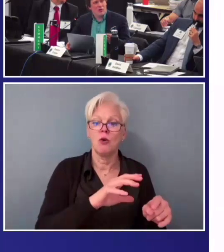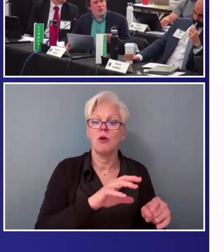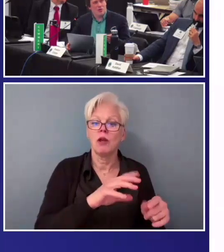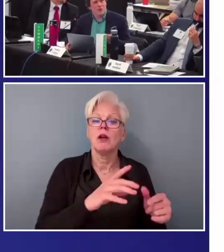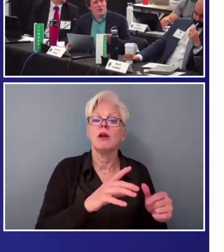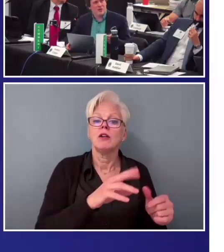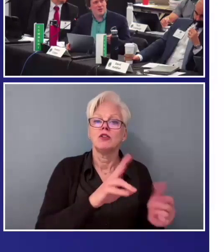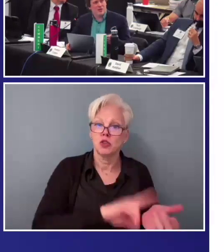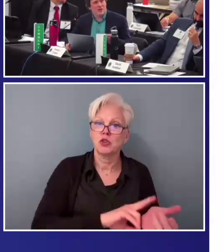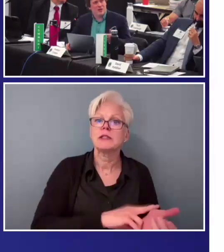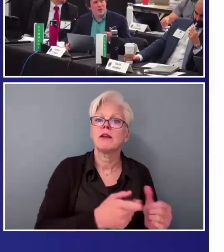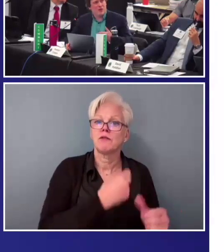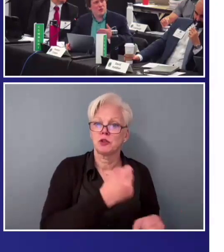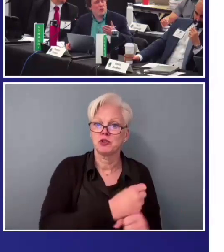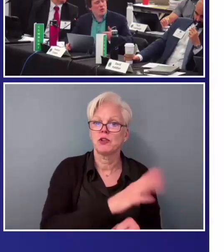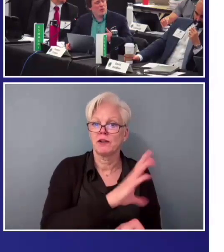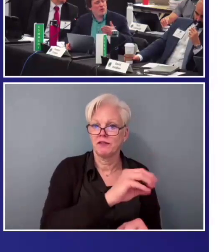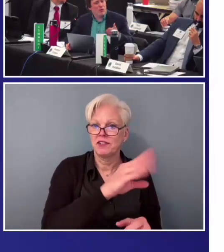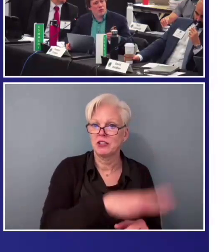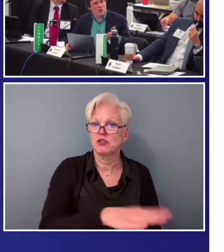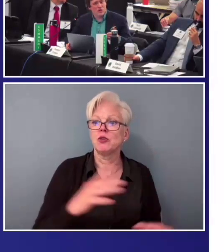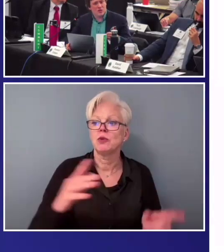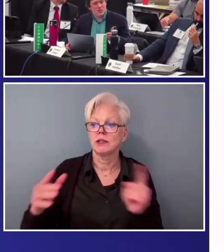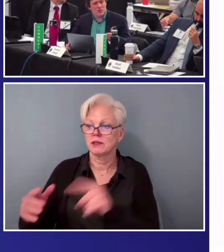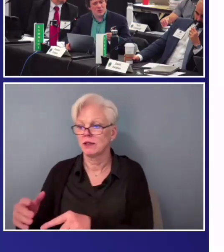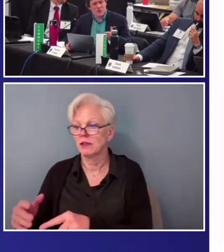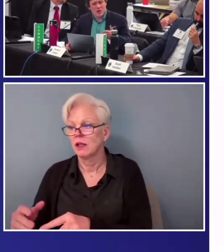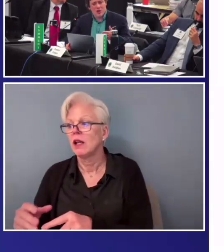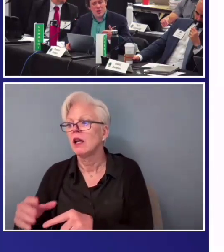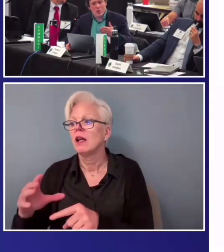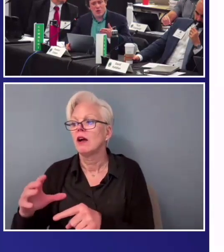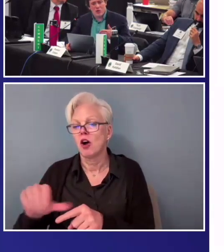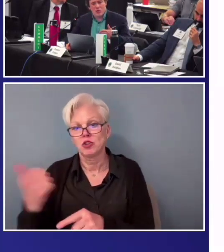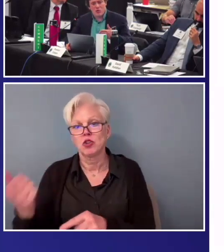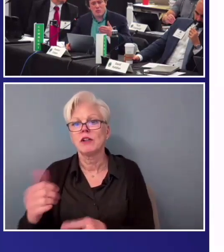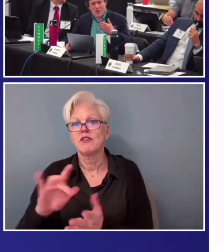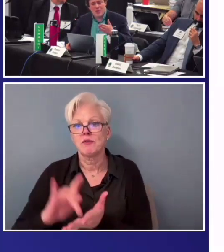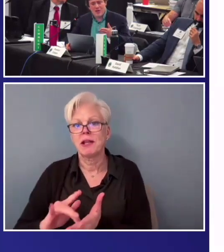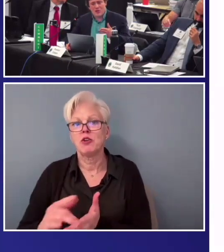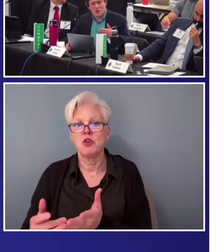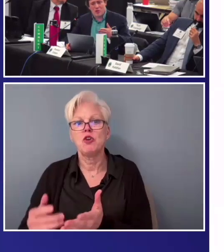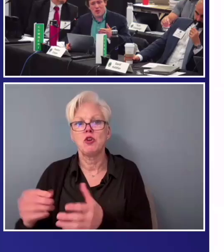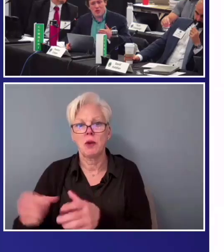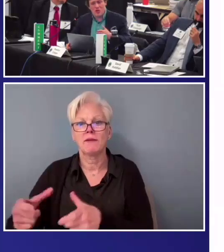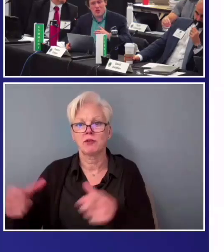Alternative medicine, like you have to roll up with four-digit CIP codes. When you make that determination